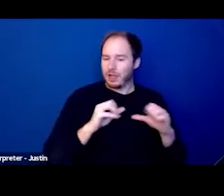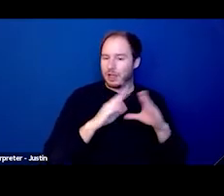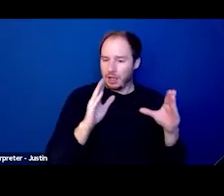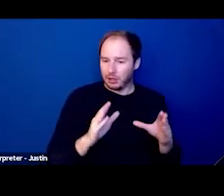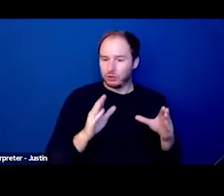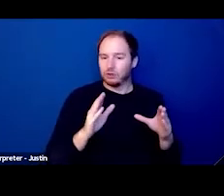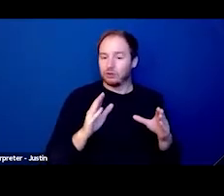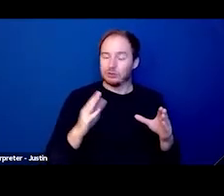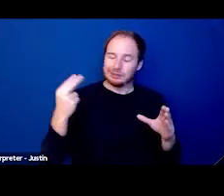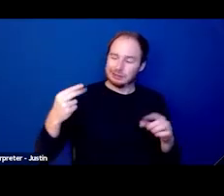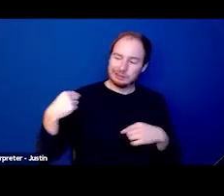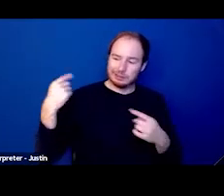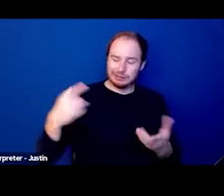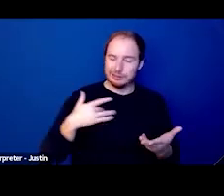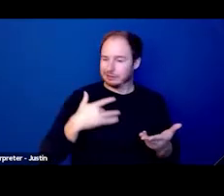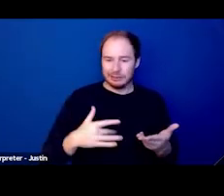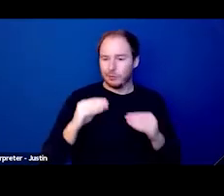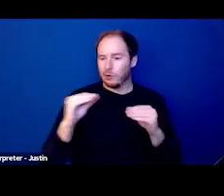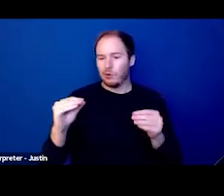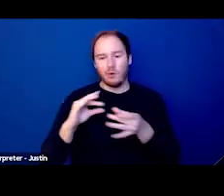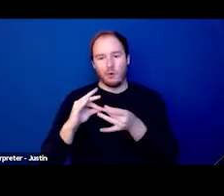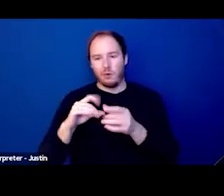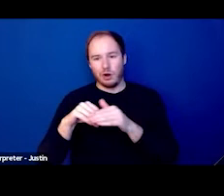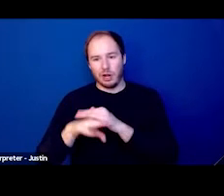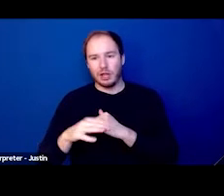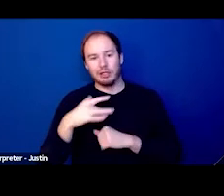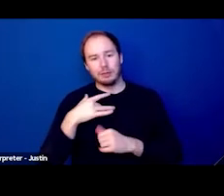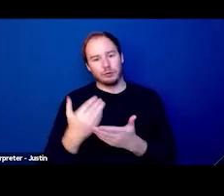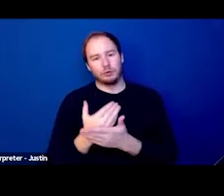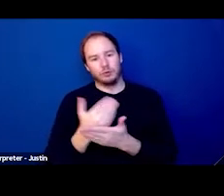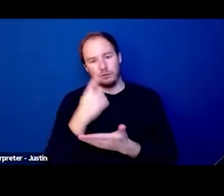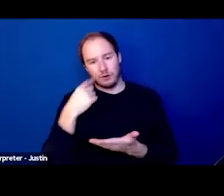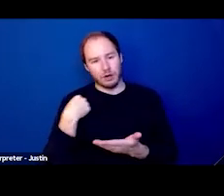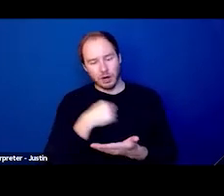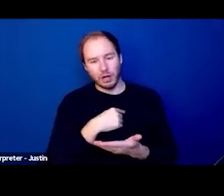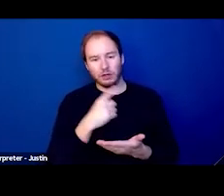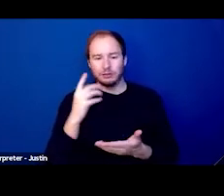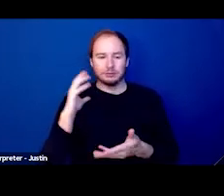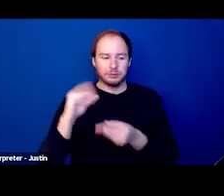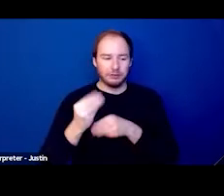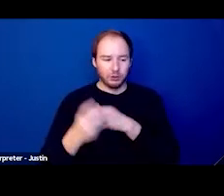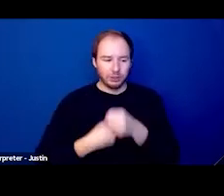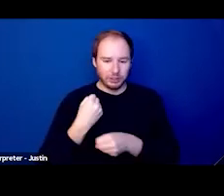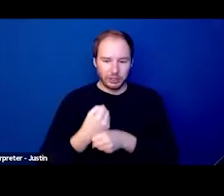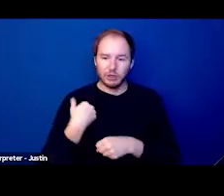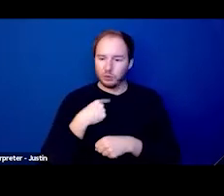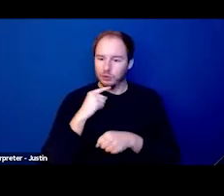historically haven't gone through Coordinated Entry. It's really a new thing. So in the past couple years, we've been able to standardize